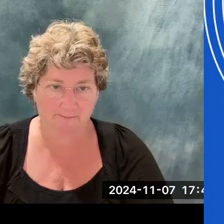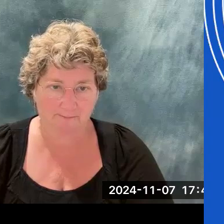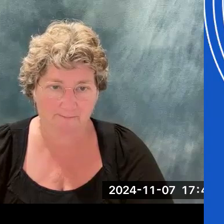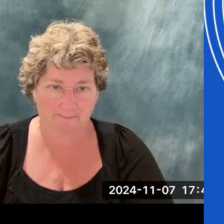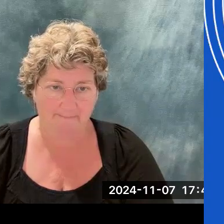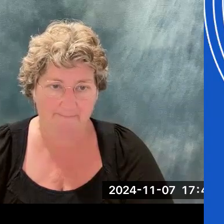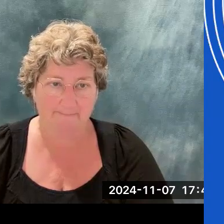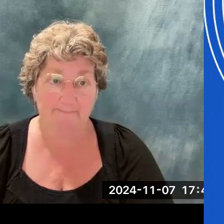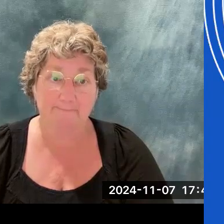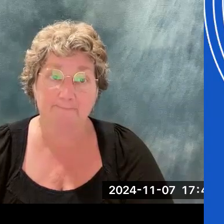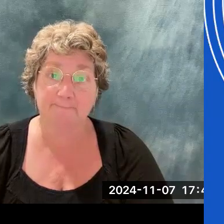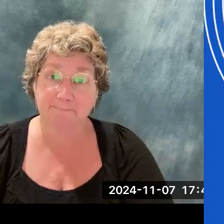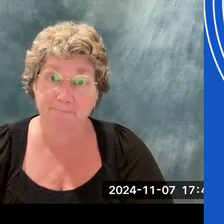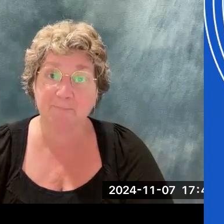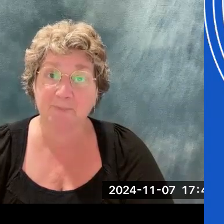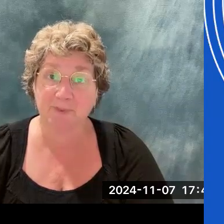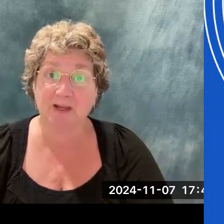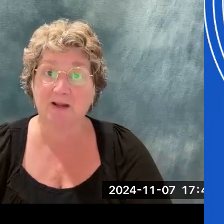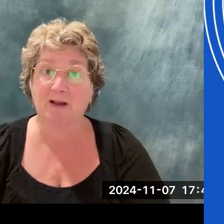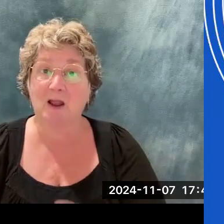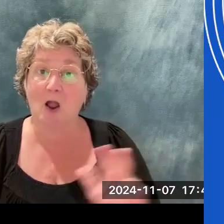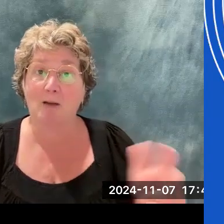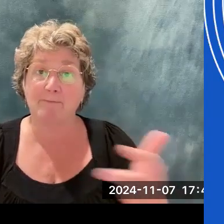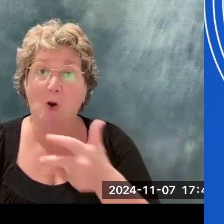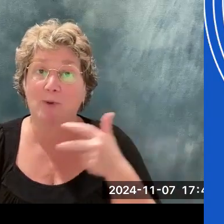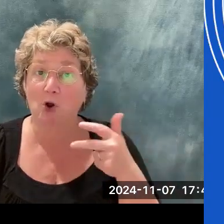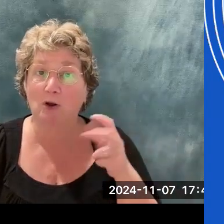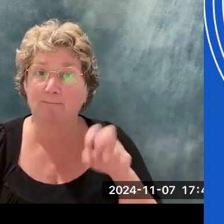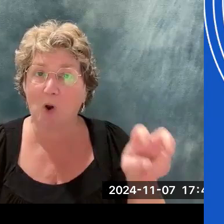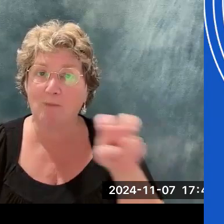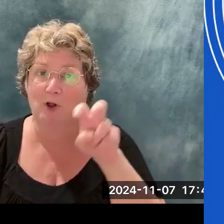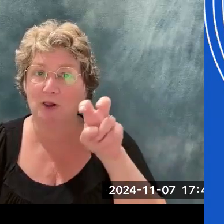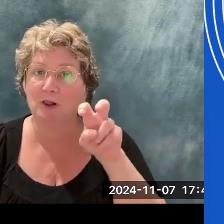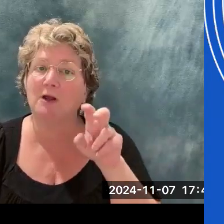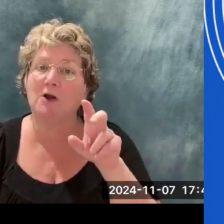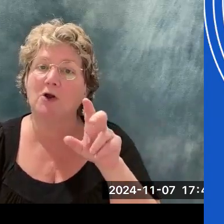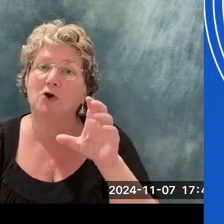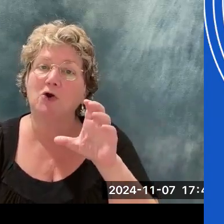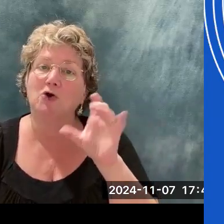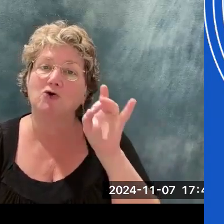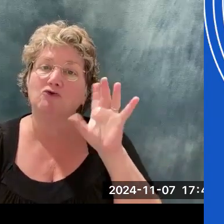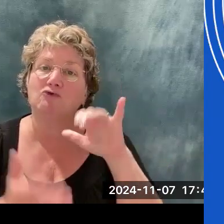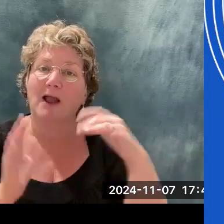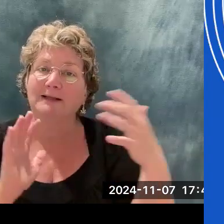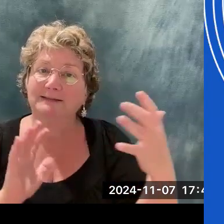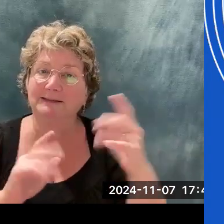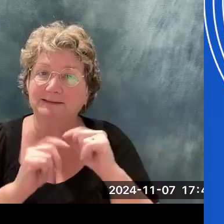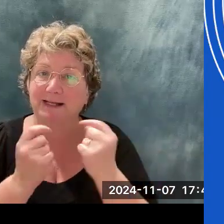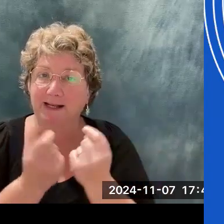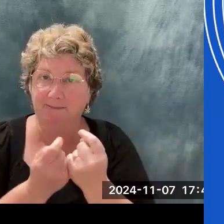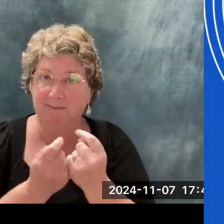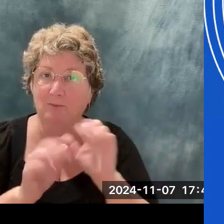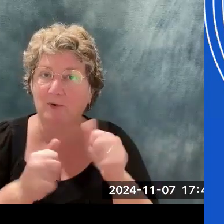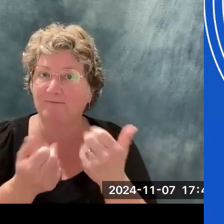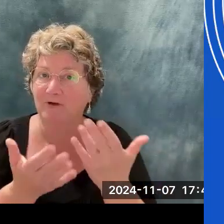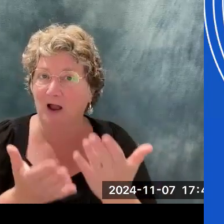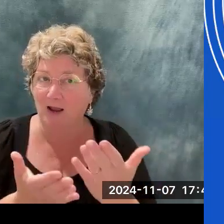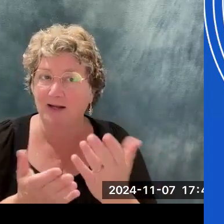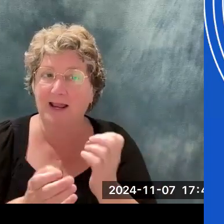So, our mobile crisis teams provide emotional support, assessment, referrals to ongoing